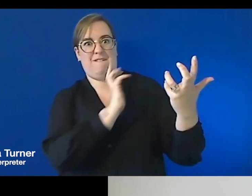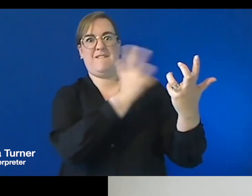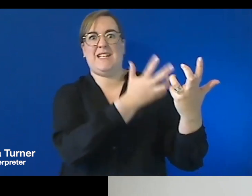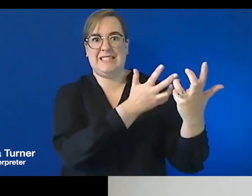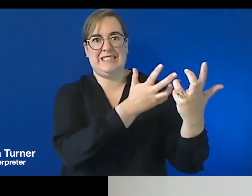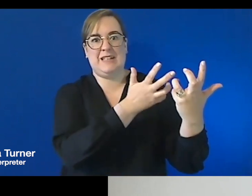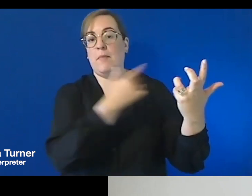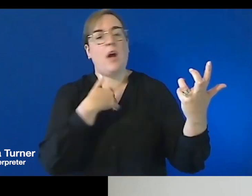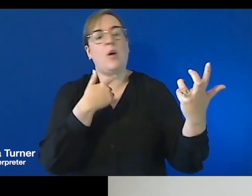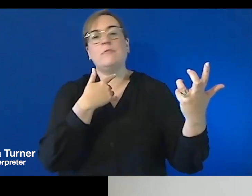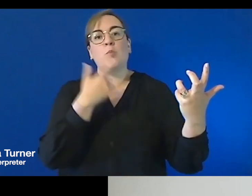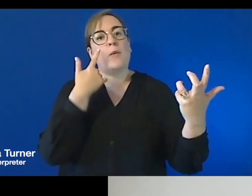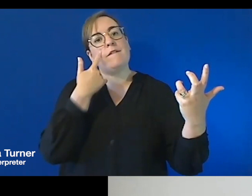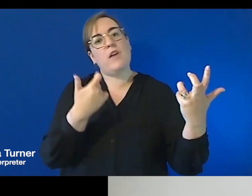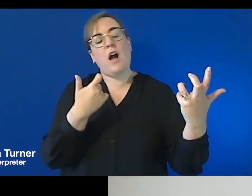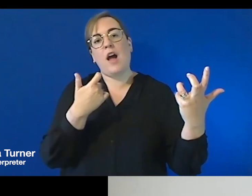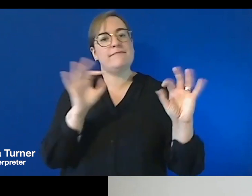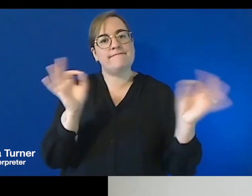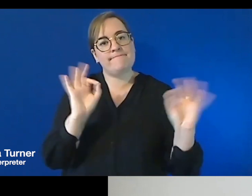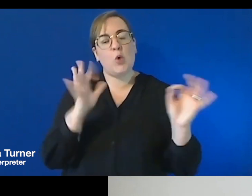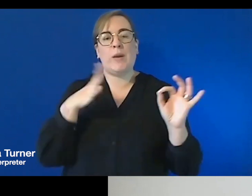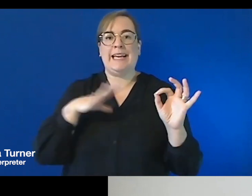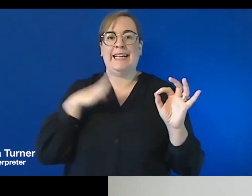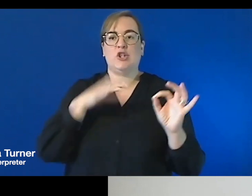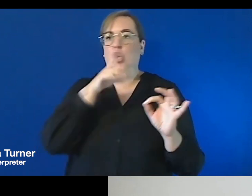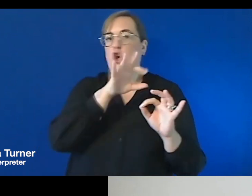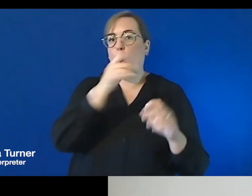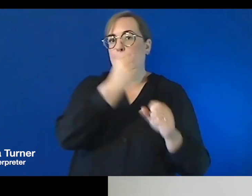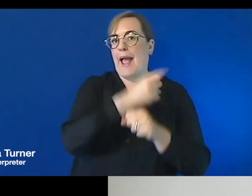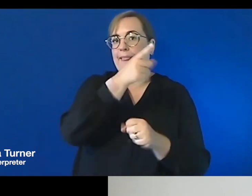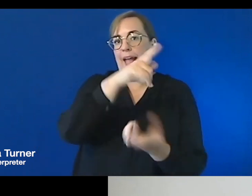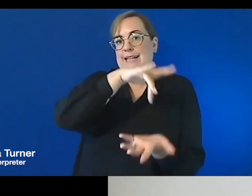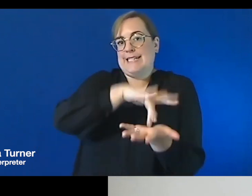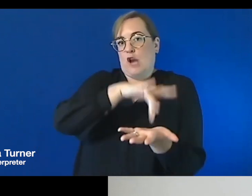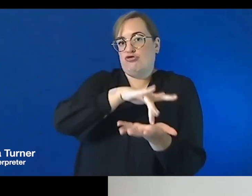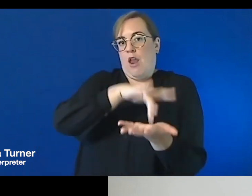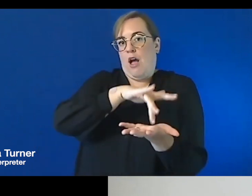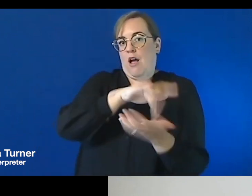we should just decentralize this approach from the beginning, creating the centralized team from the